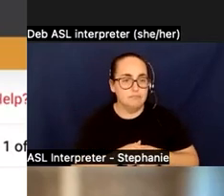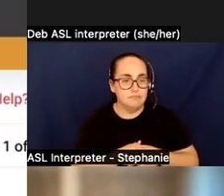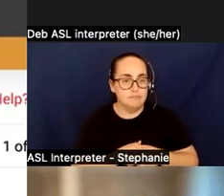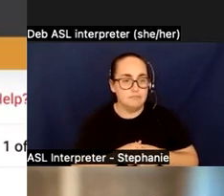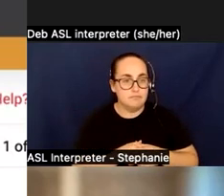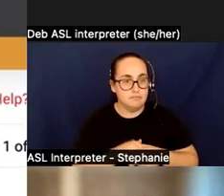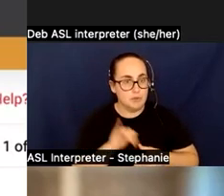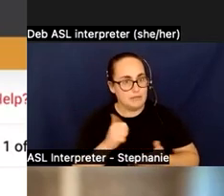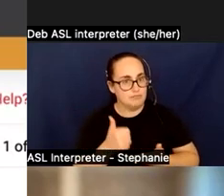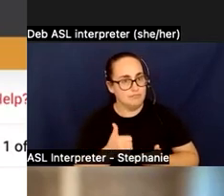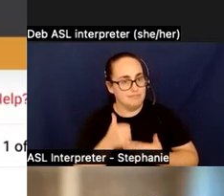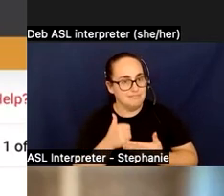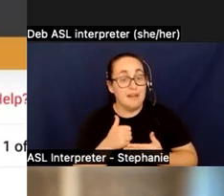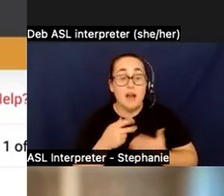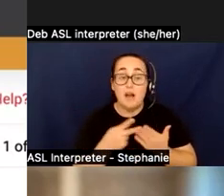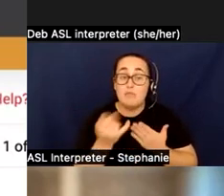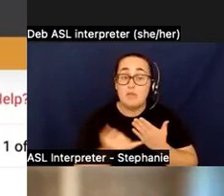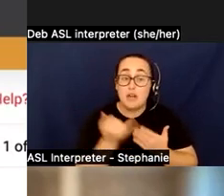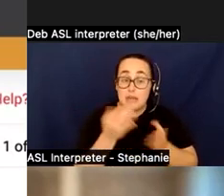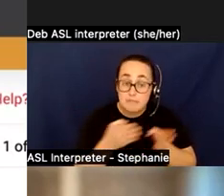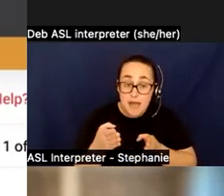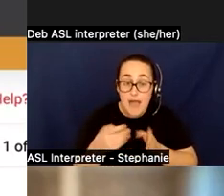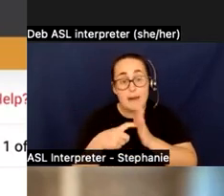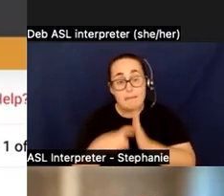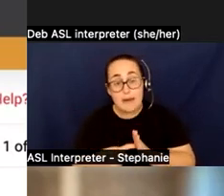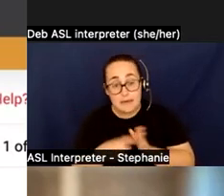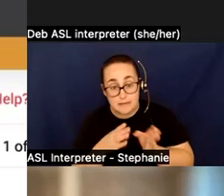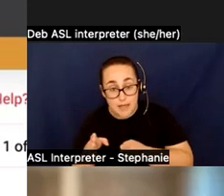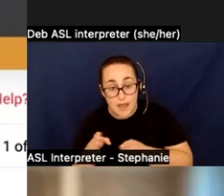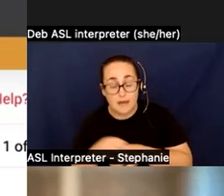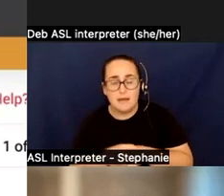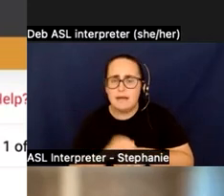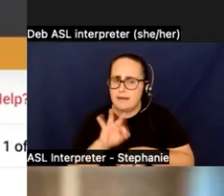The project plan and maintenance plan, if you are only uploading files,